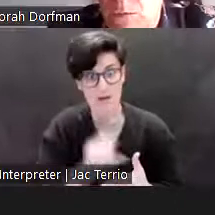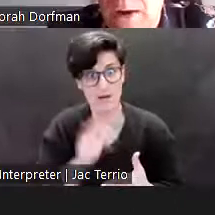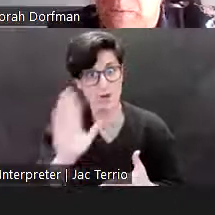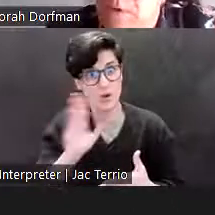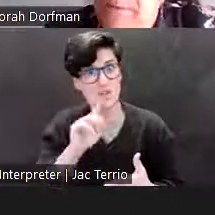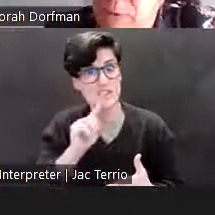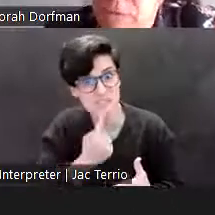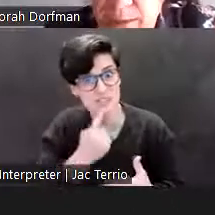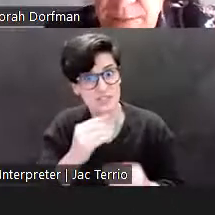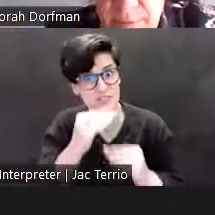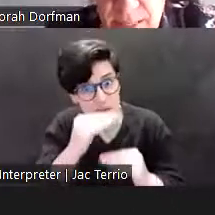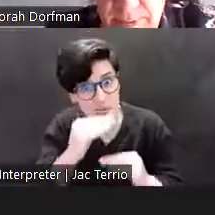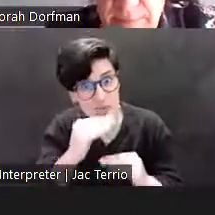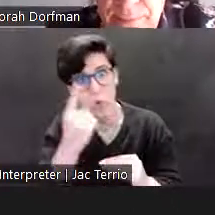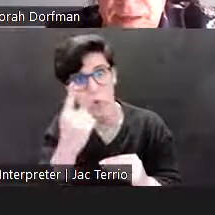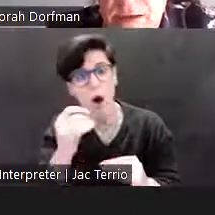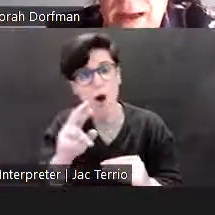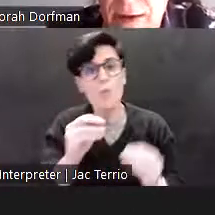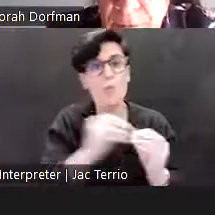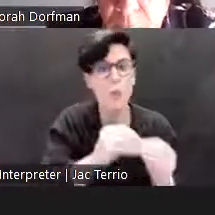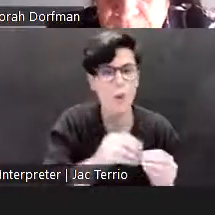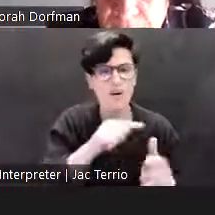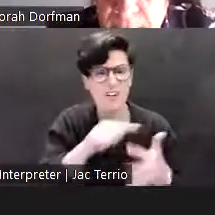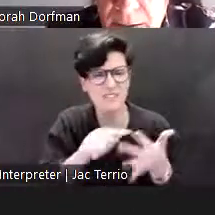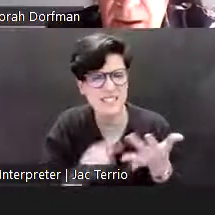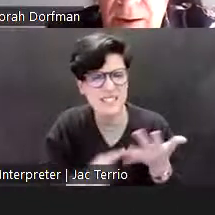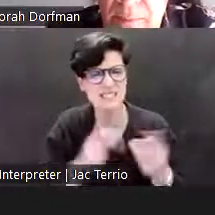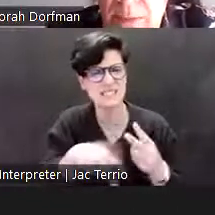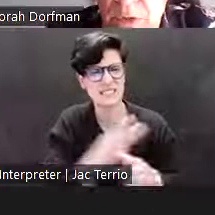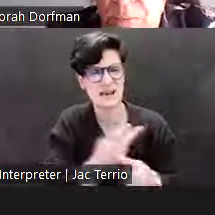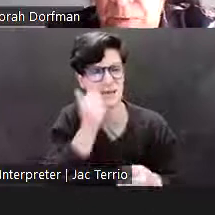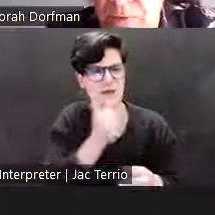one or more of those types of things. 15:14:38 Another way. in which a person is